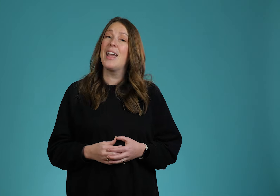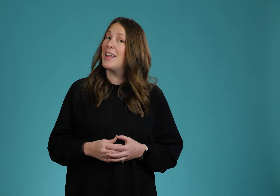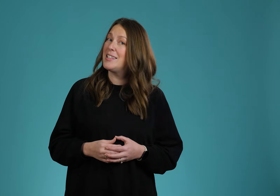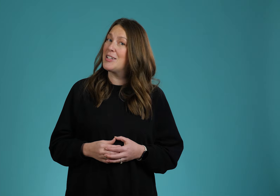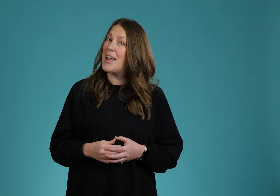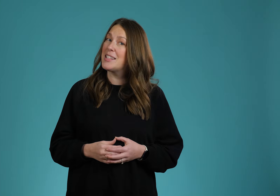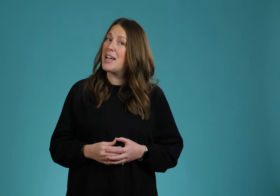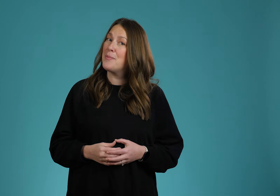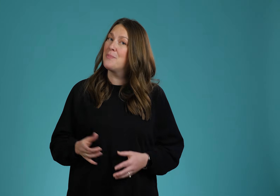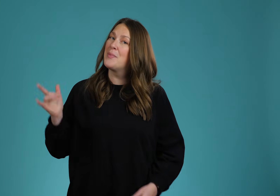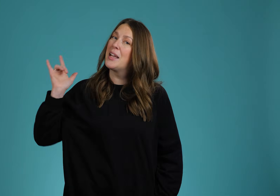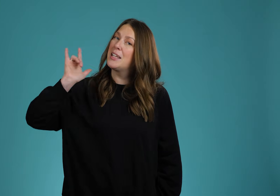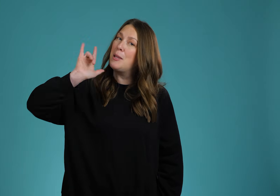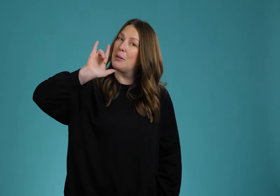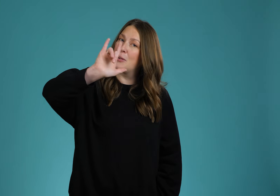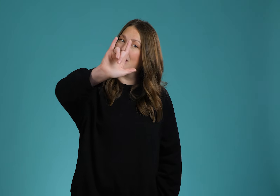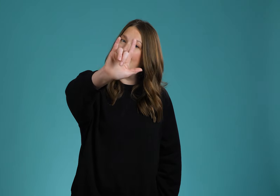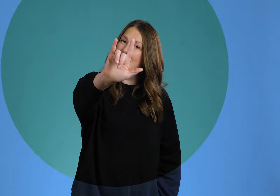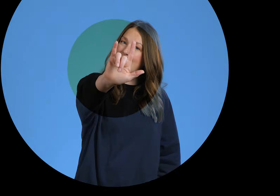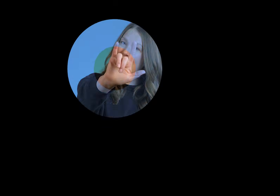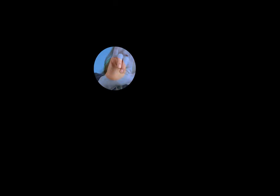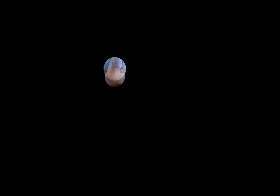And until next time, keep learning how to sign.